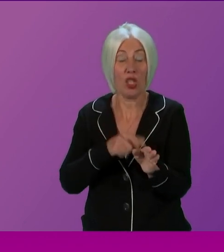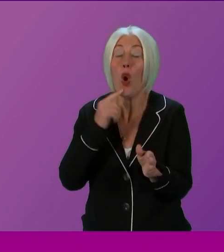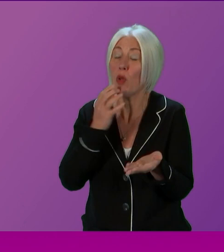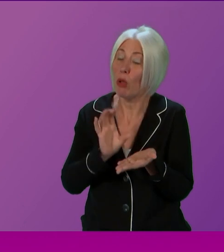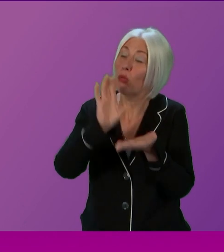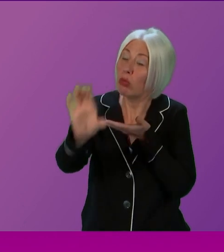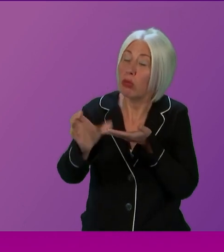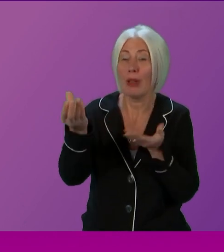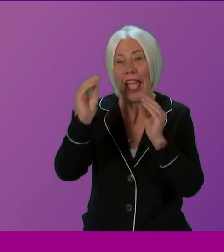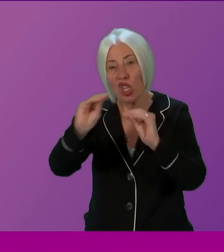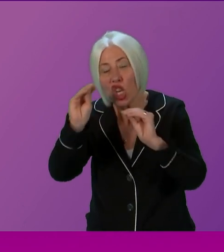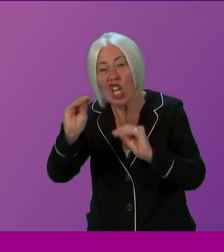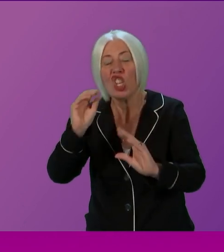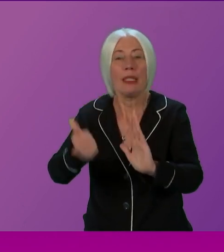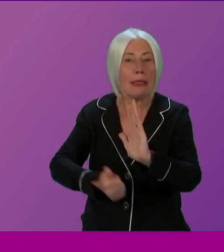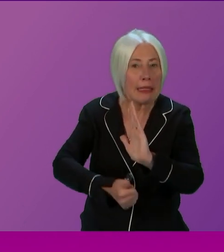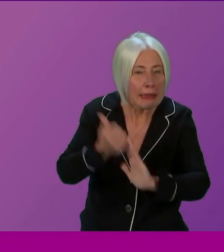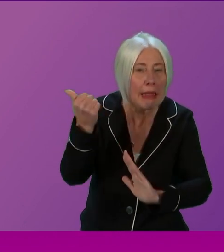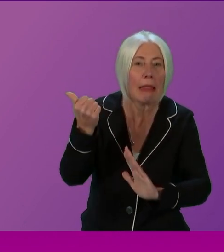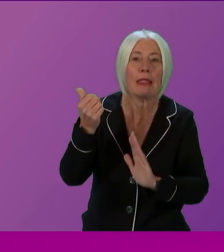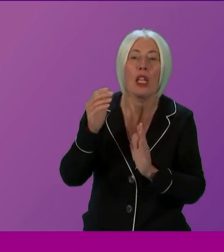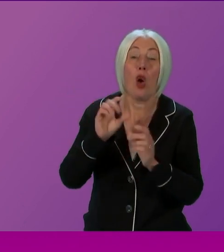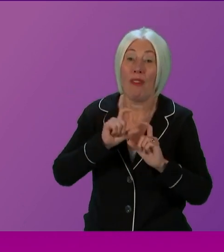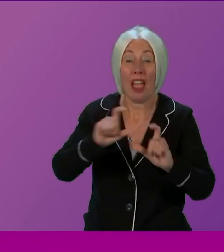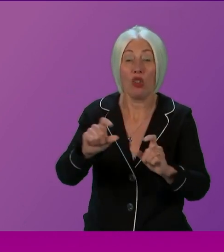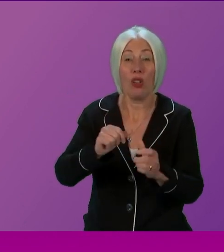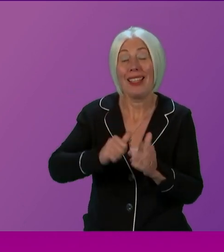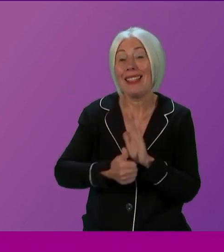in education and skills. We have kept the Skills Development Scotland budget broadly